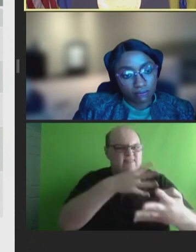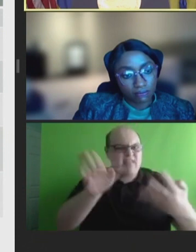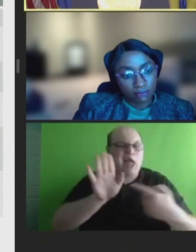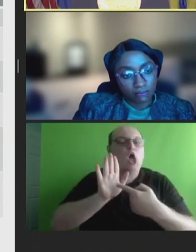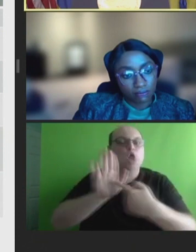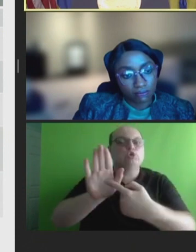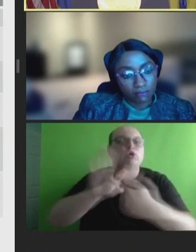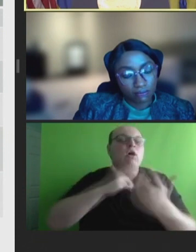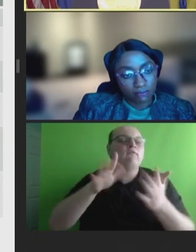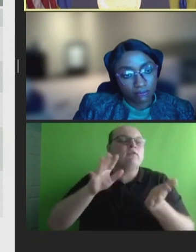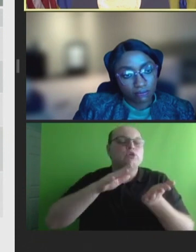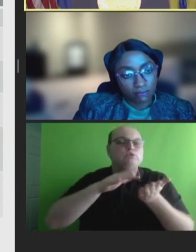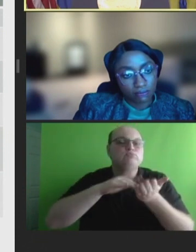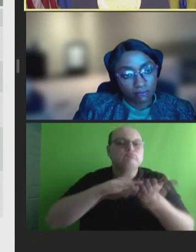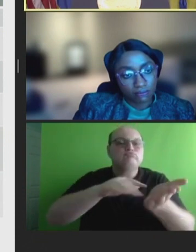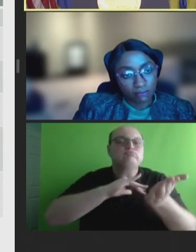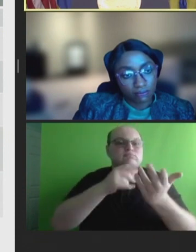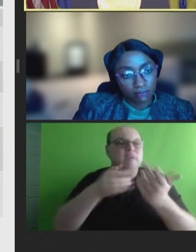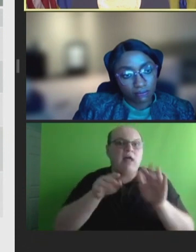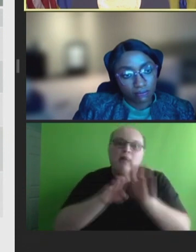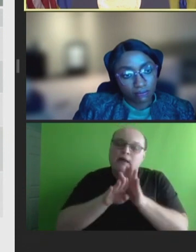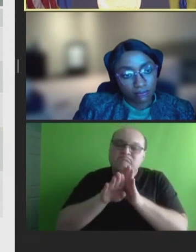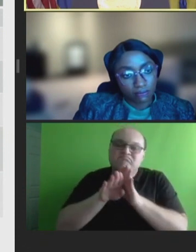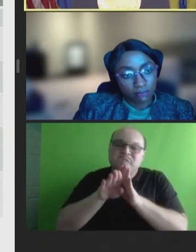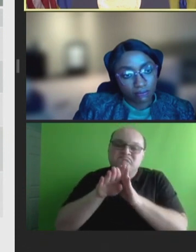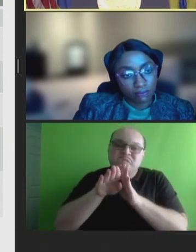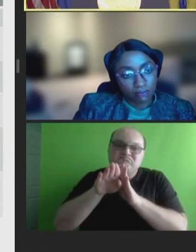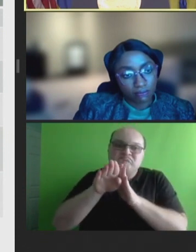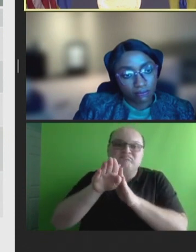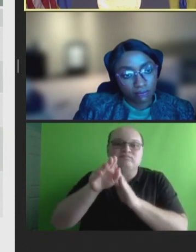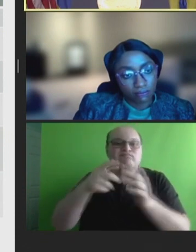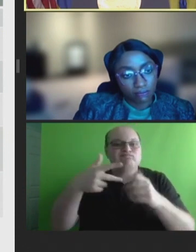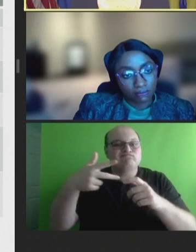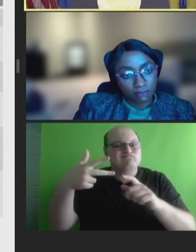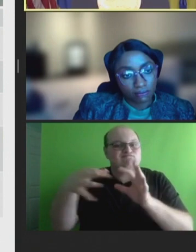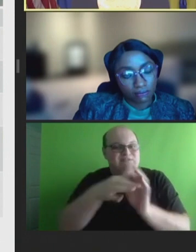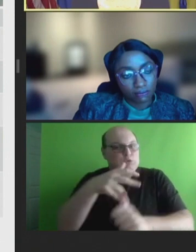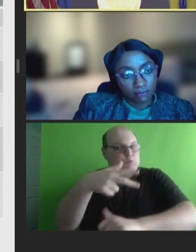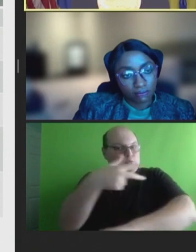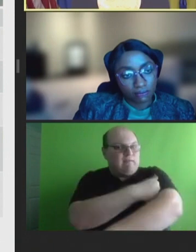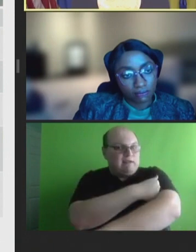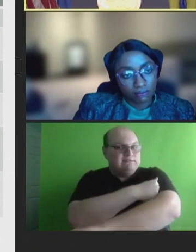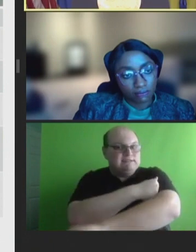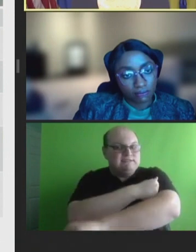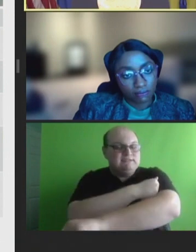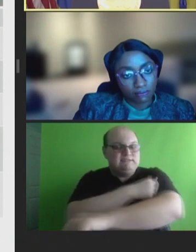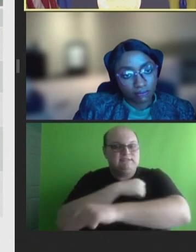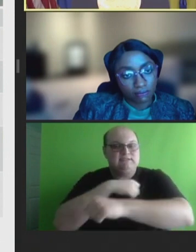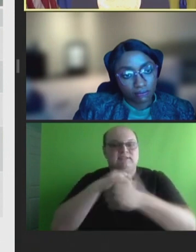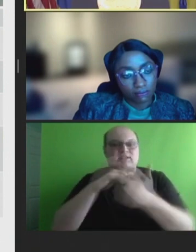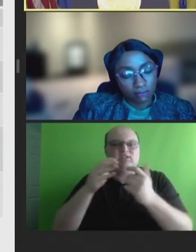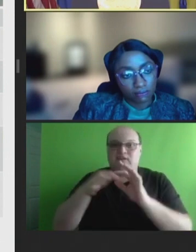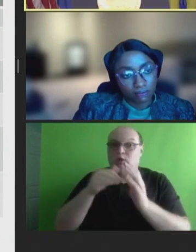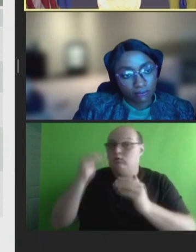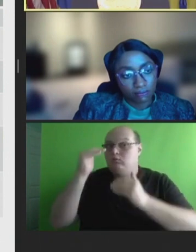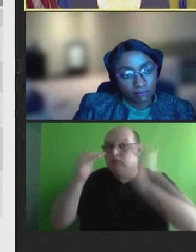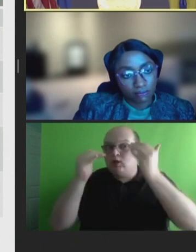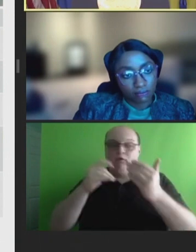steady increases in our in the vaccination of adults in this country. And again,